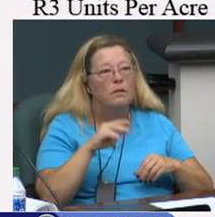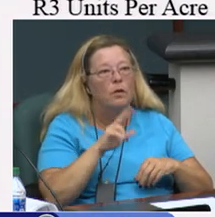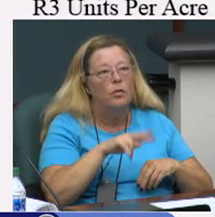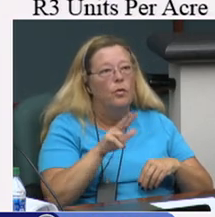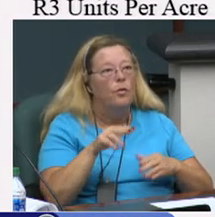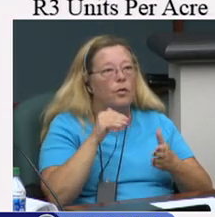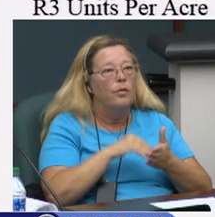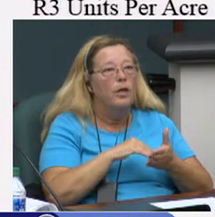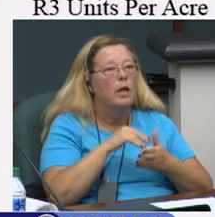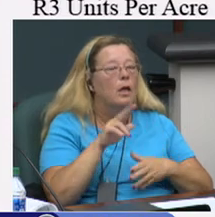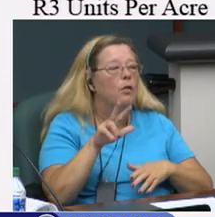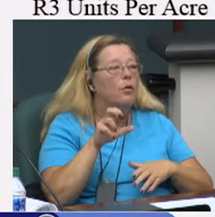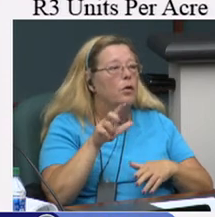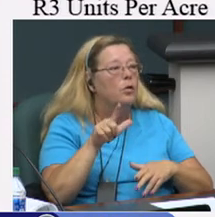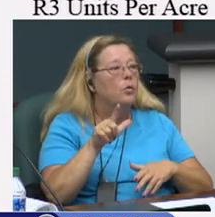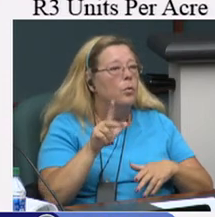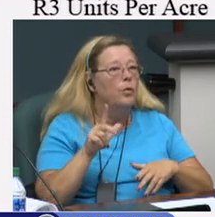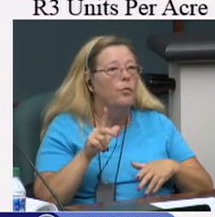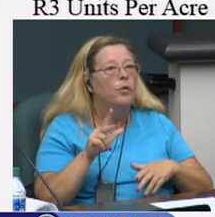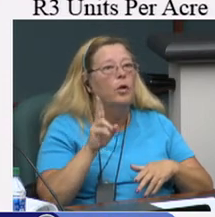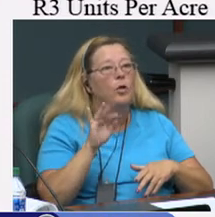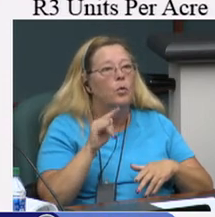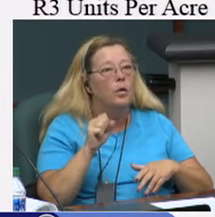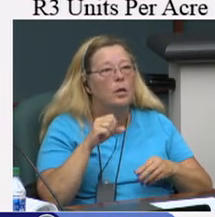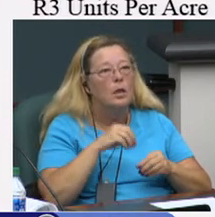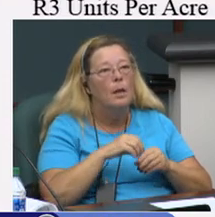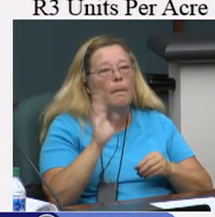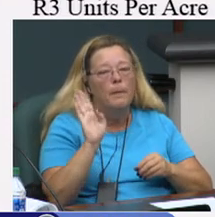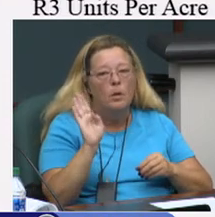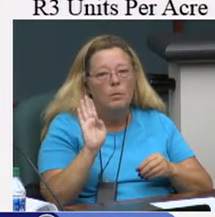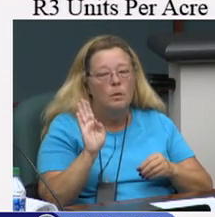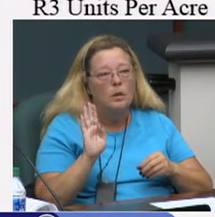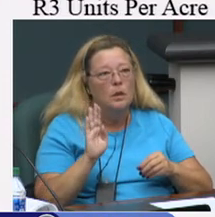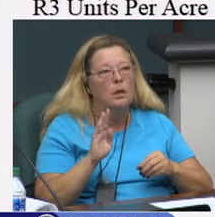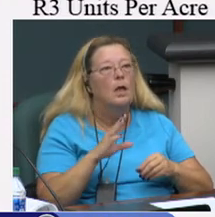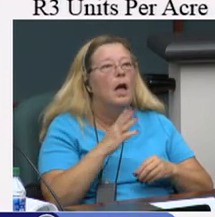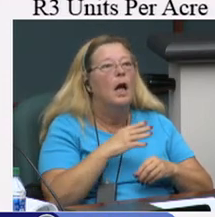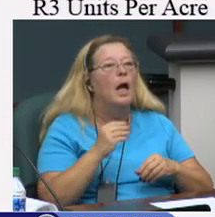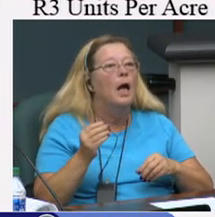hundred twenty three units in Bloomington and there's from attached